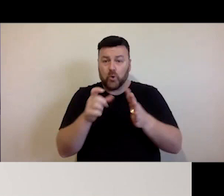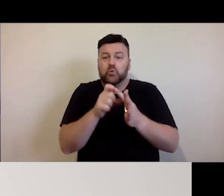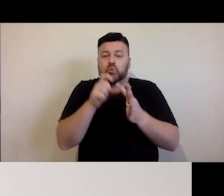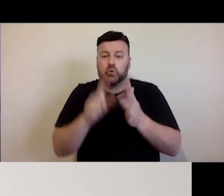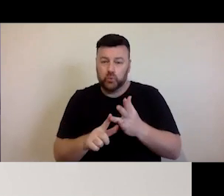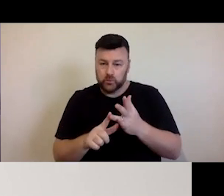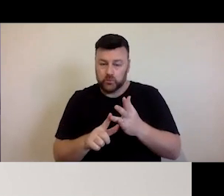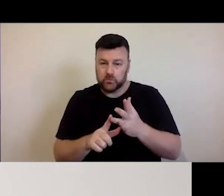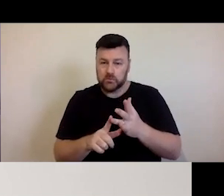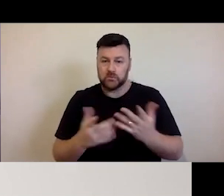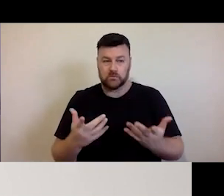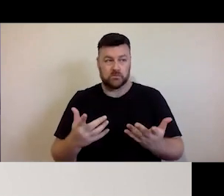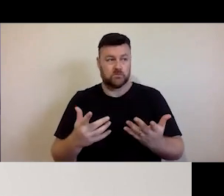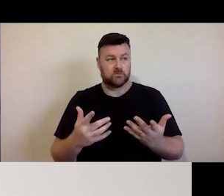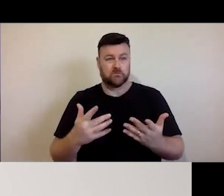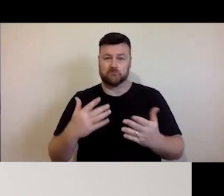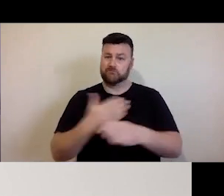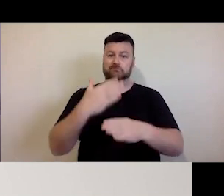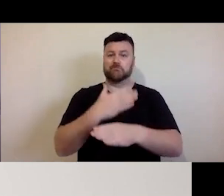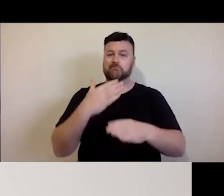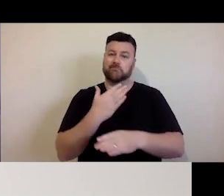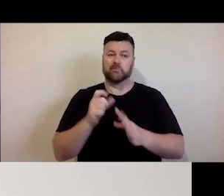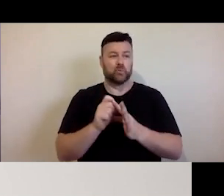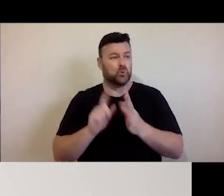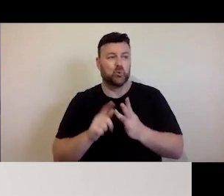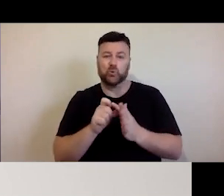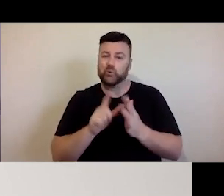It's practical. It's pragmatic. We need